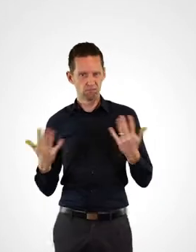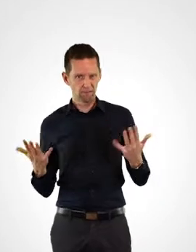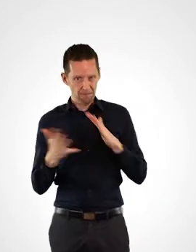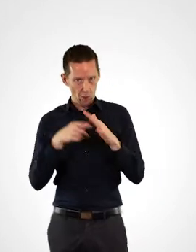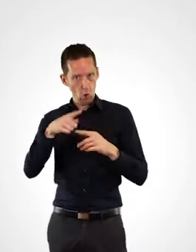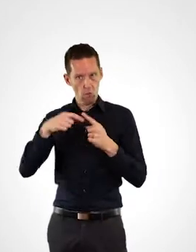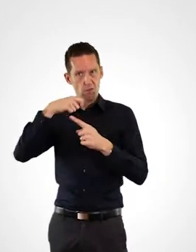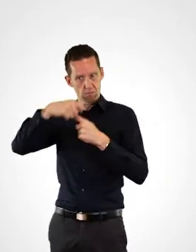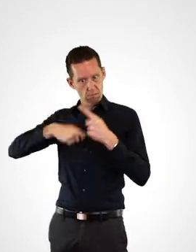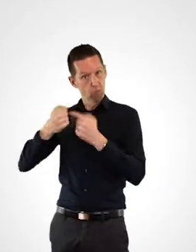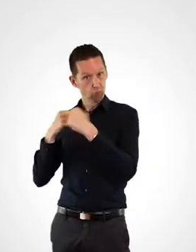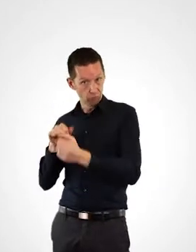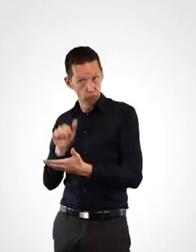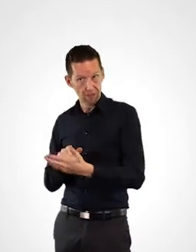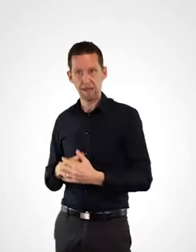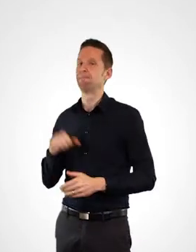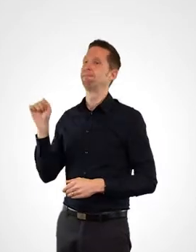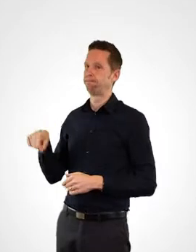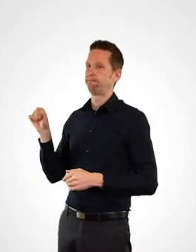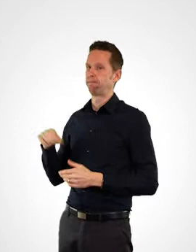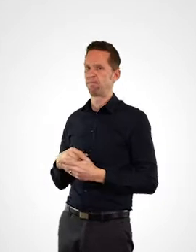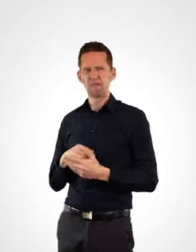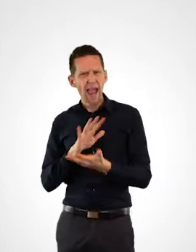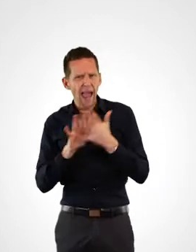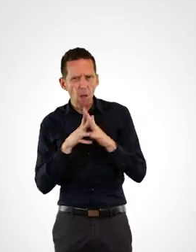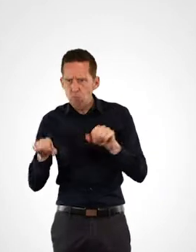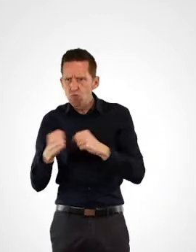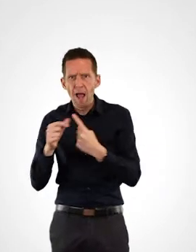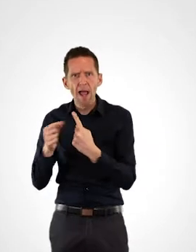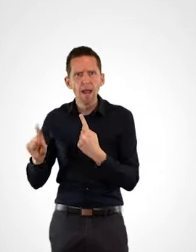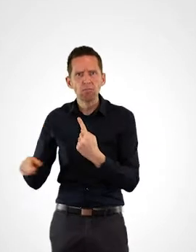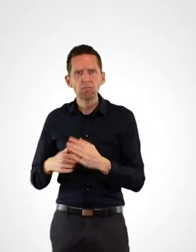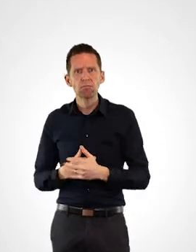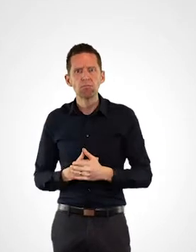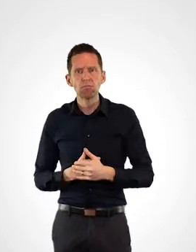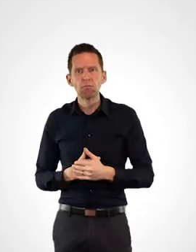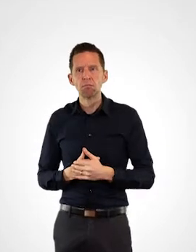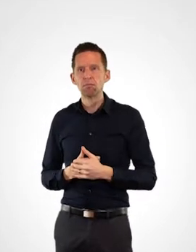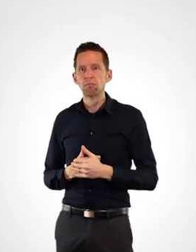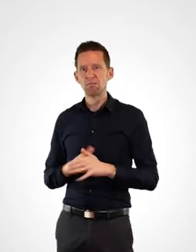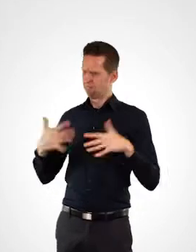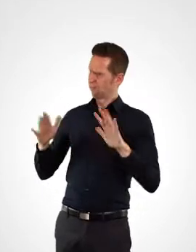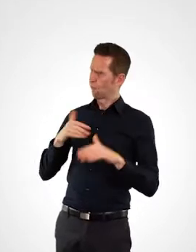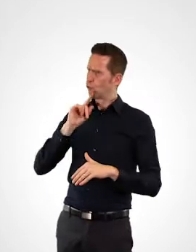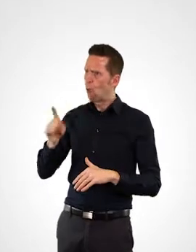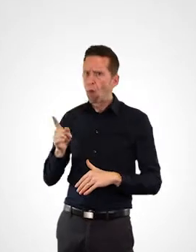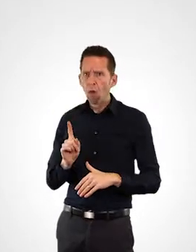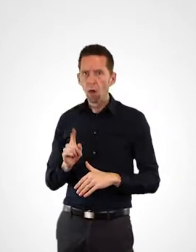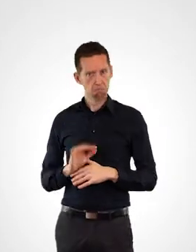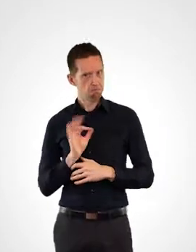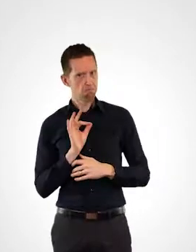I broke my finger again.